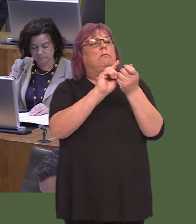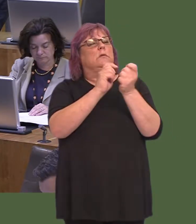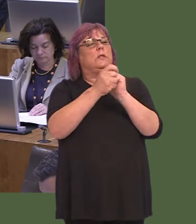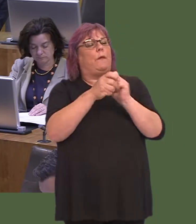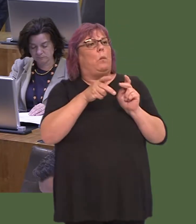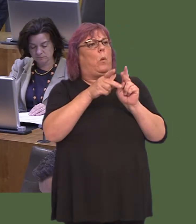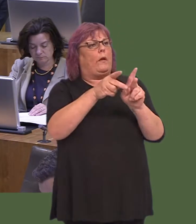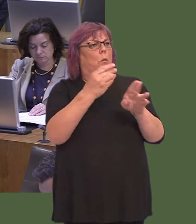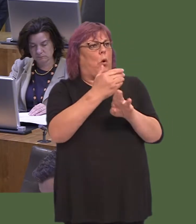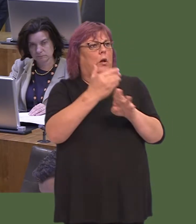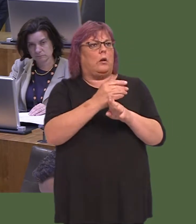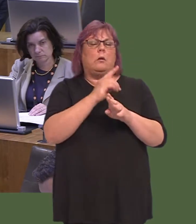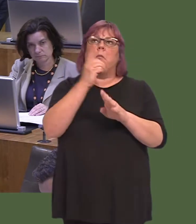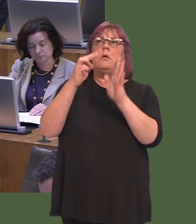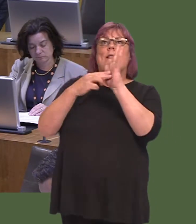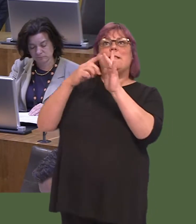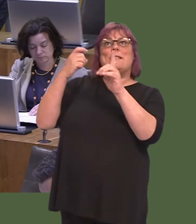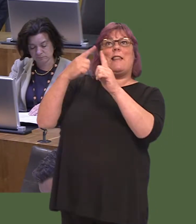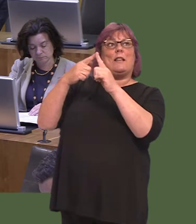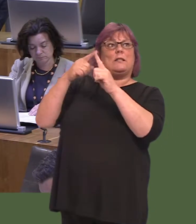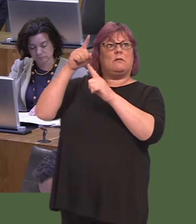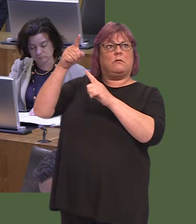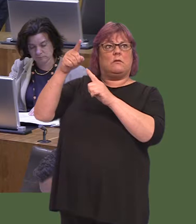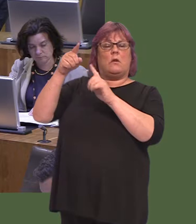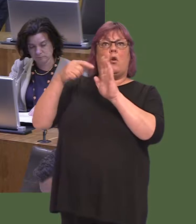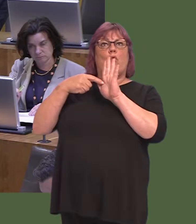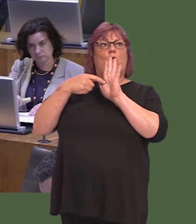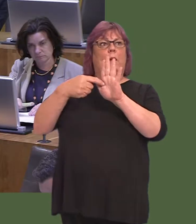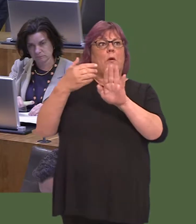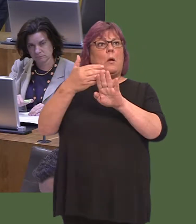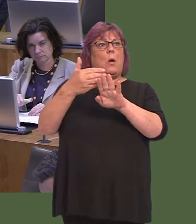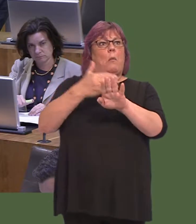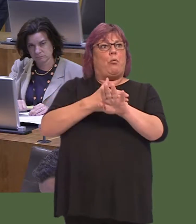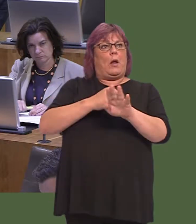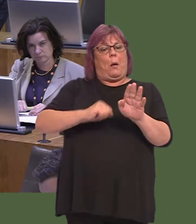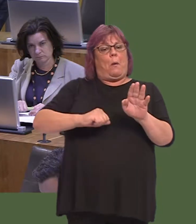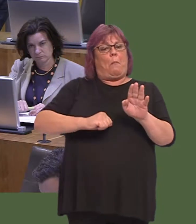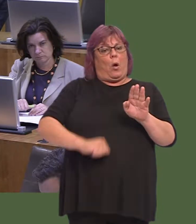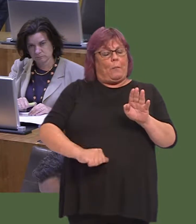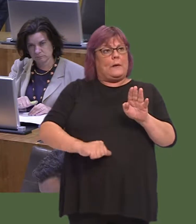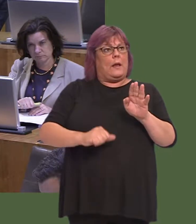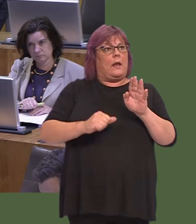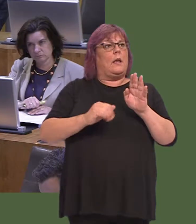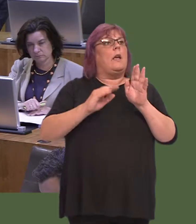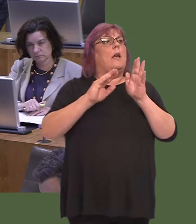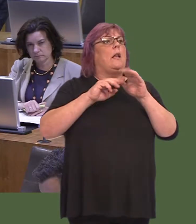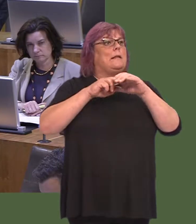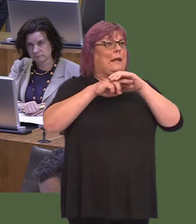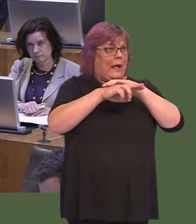What I can say is that, if NICE recommends pre-biopsy mpMRI for suspected prostate cancer,